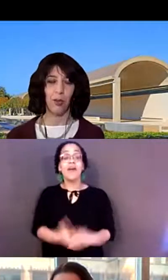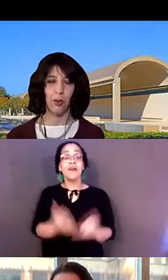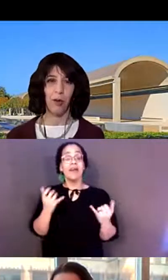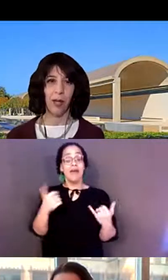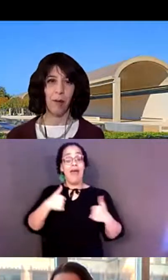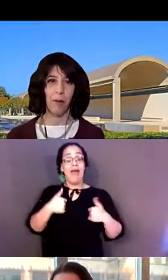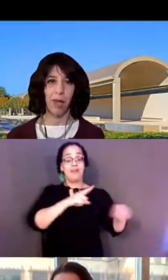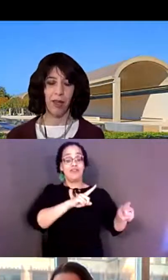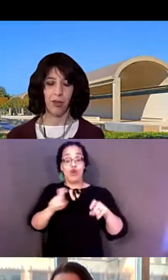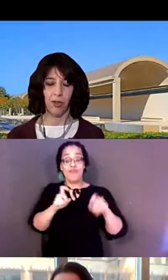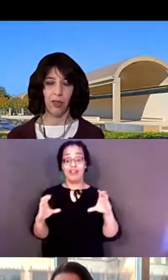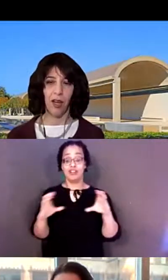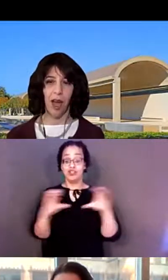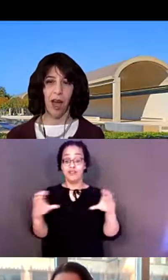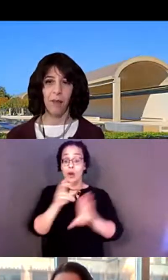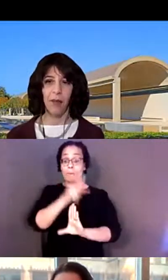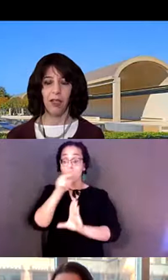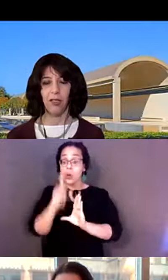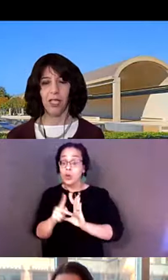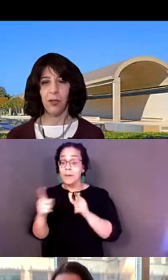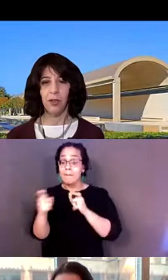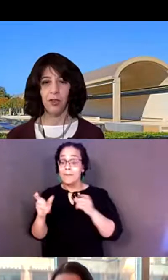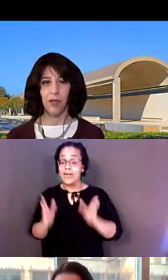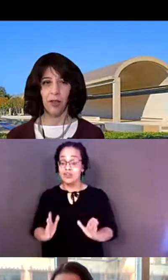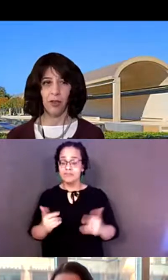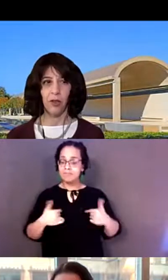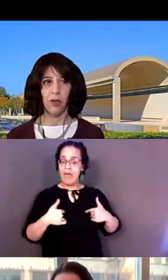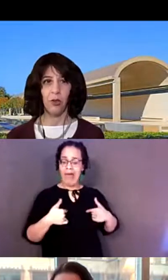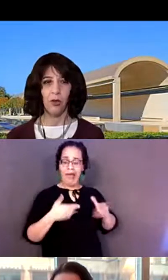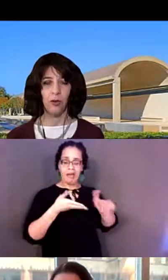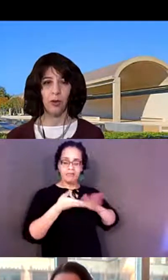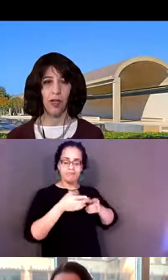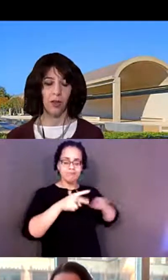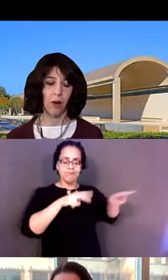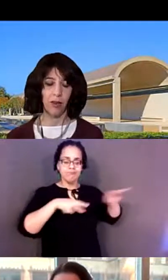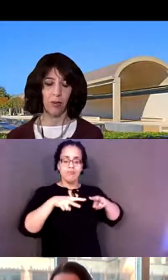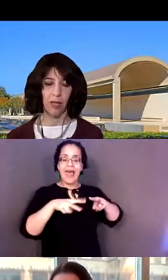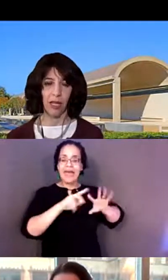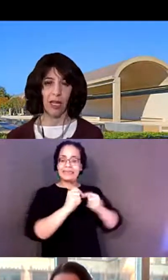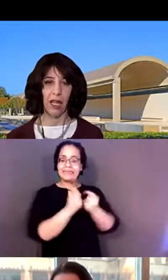program manager. I manage a team of